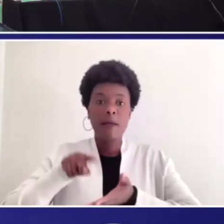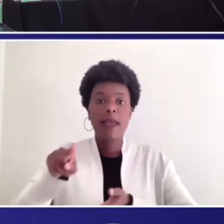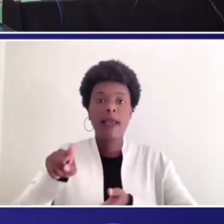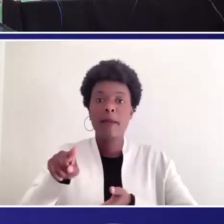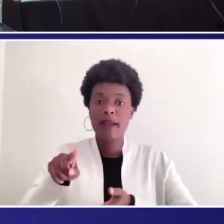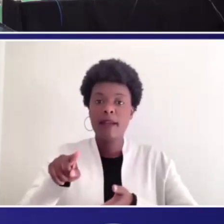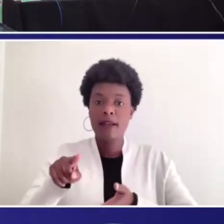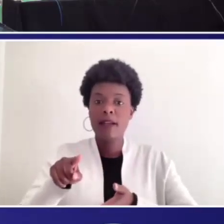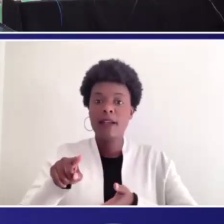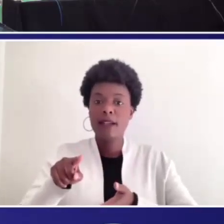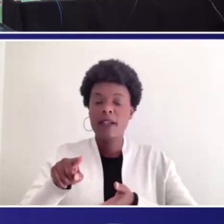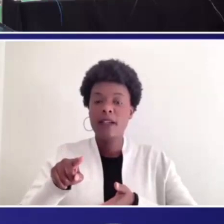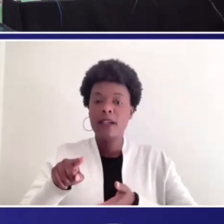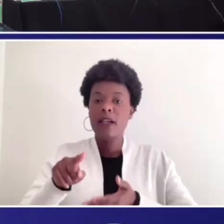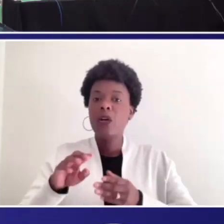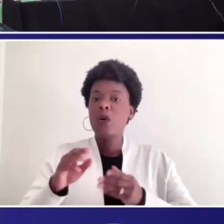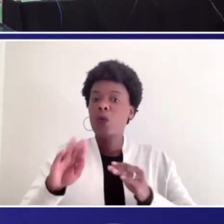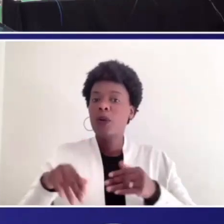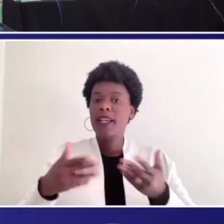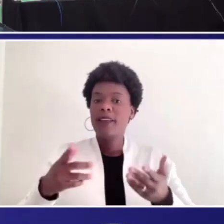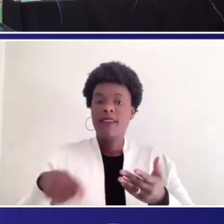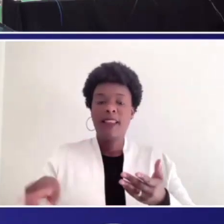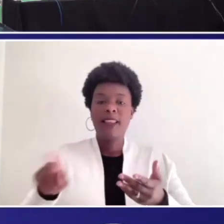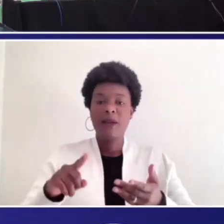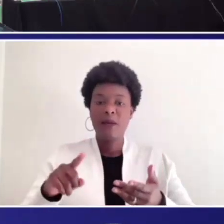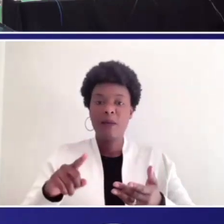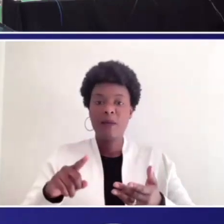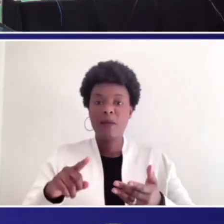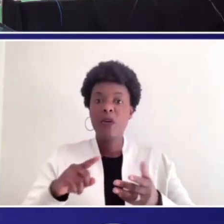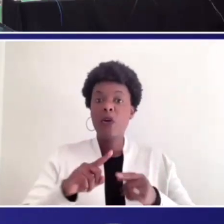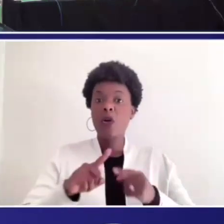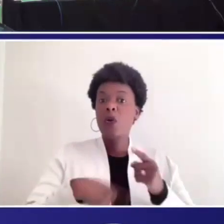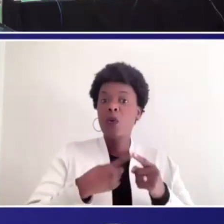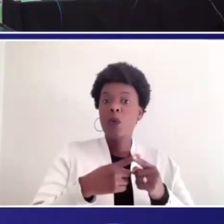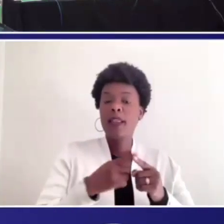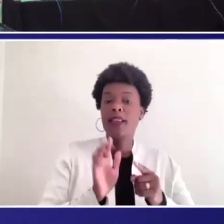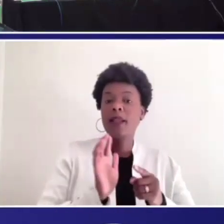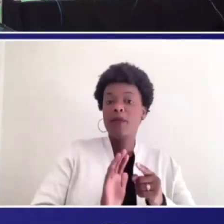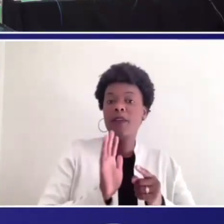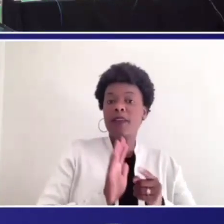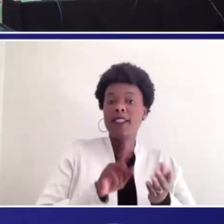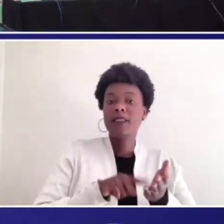and we're giving them the moment that the previous payment was made, the date that that payment was made, the